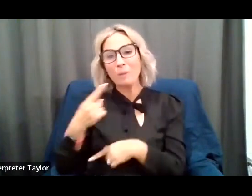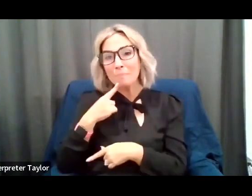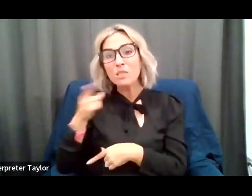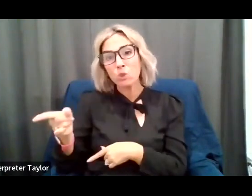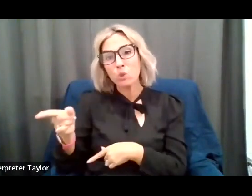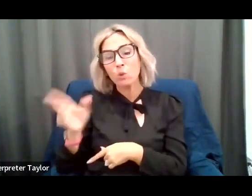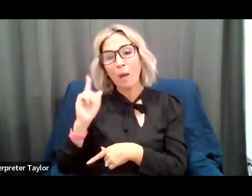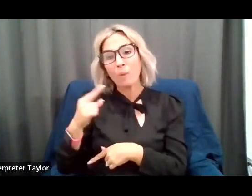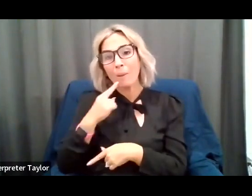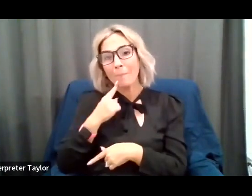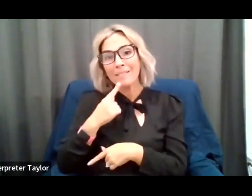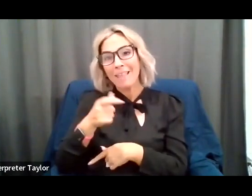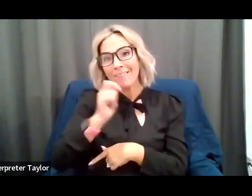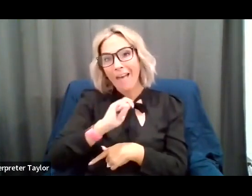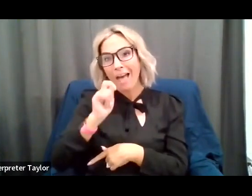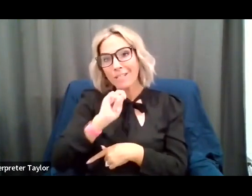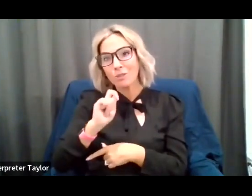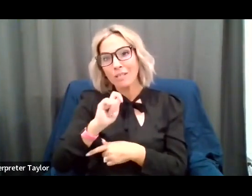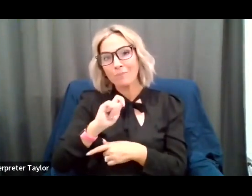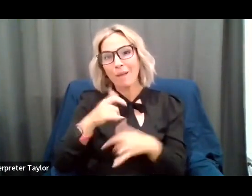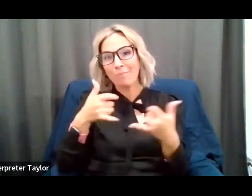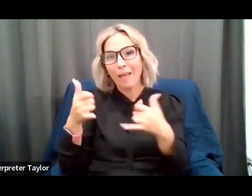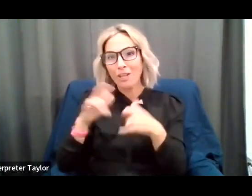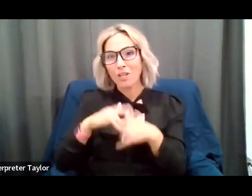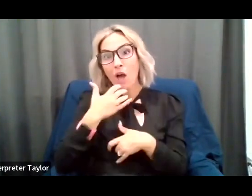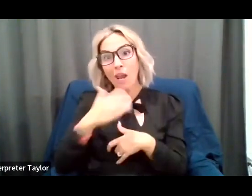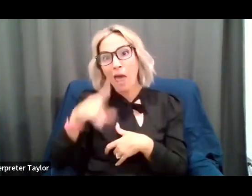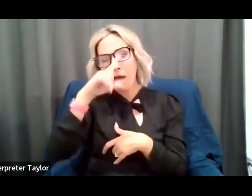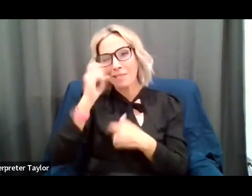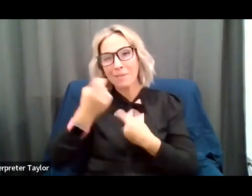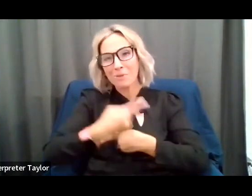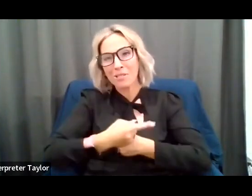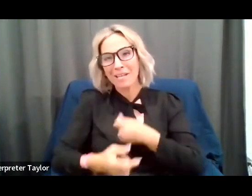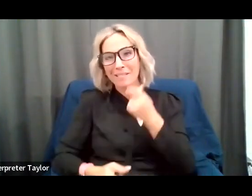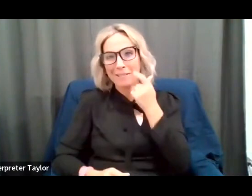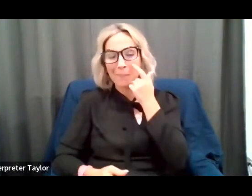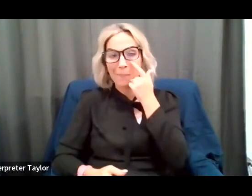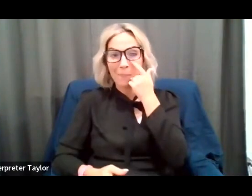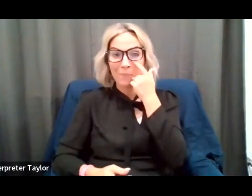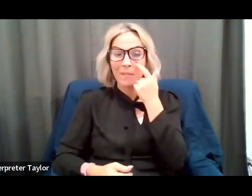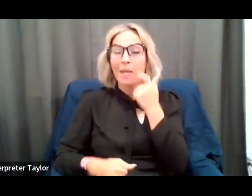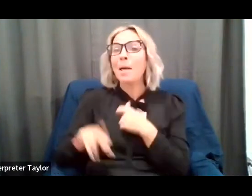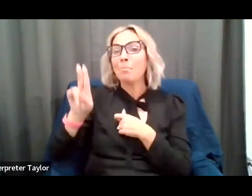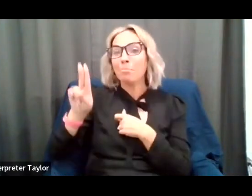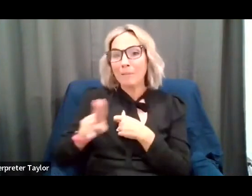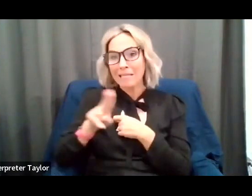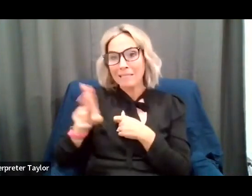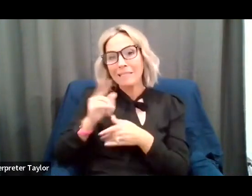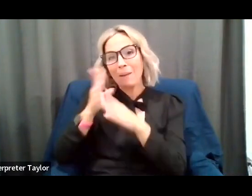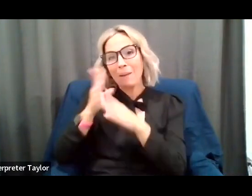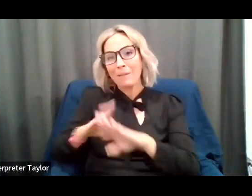the ice cream gatherings on super hot summer days. Blessings and peace in your retirement.